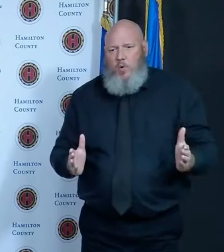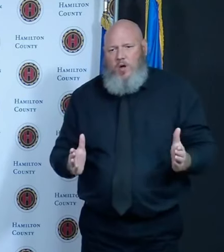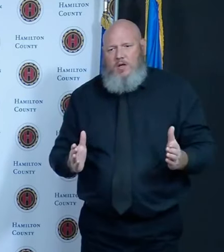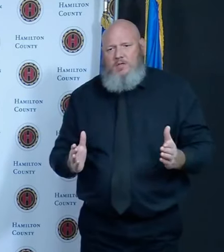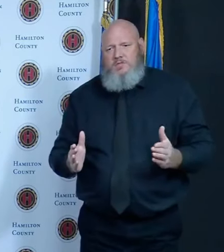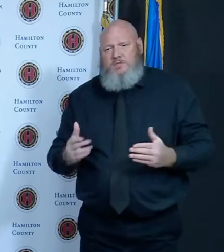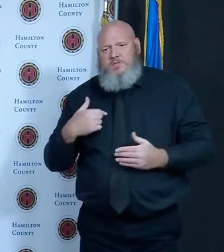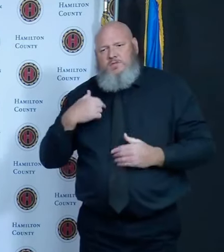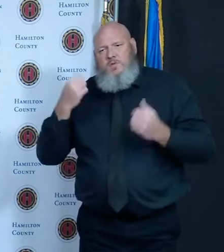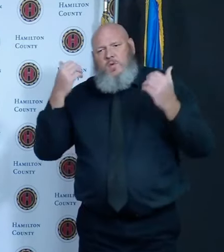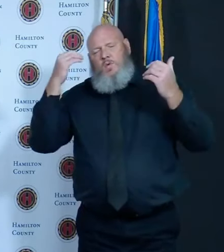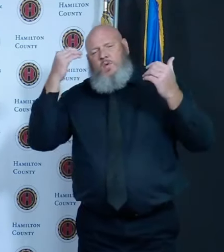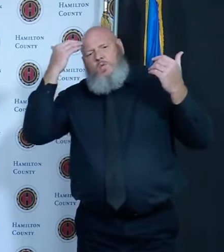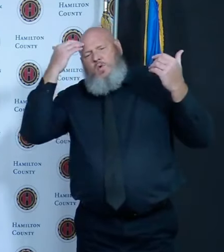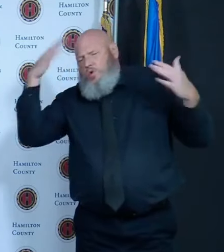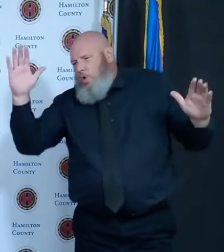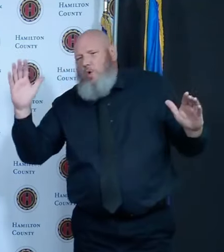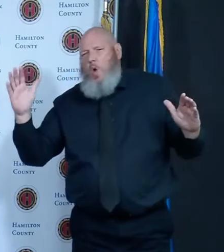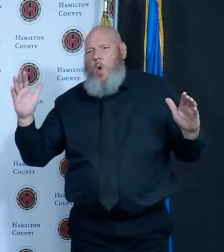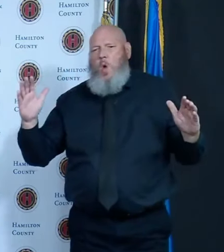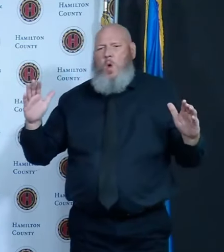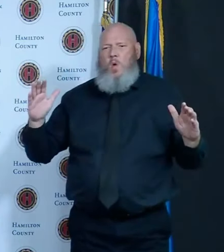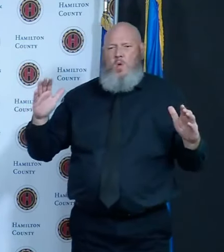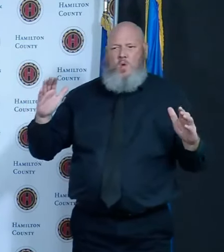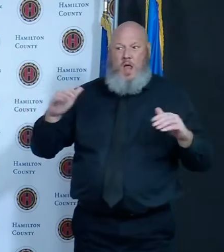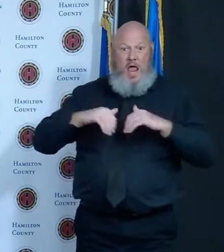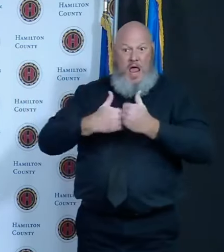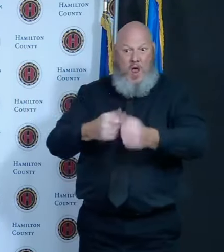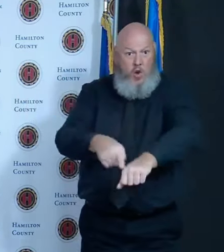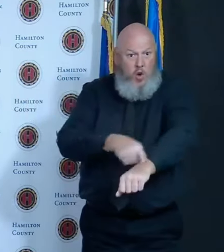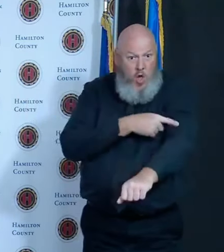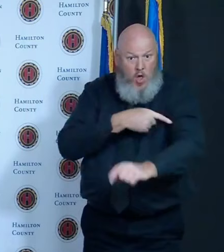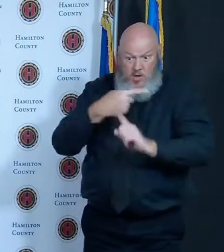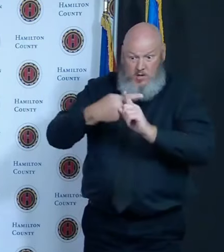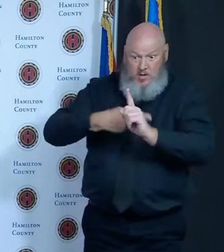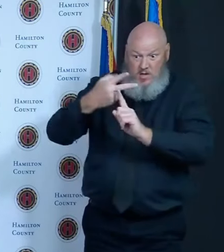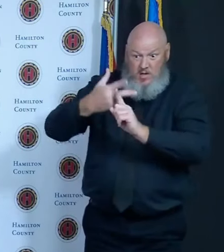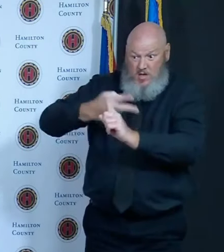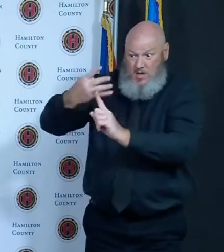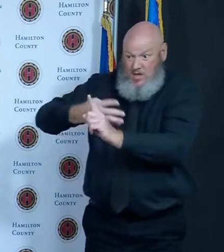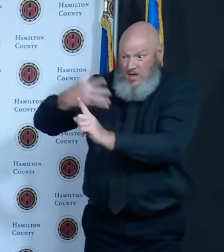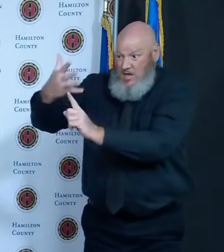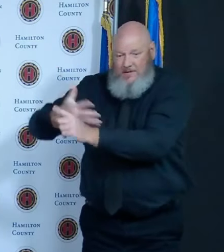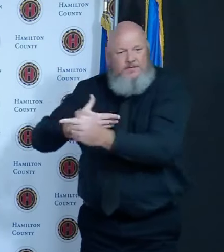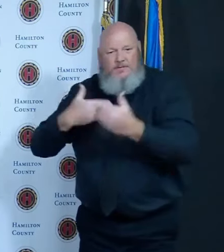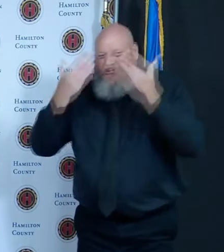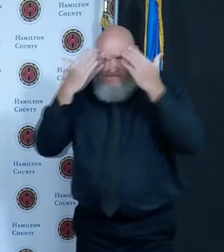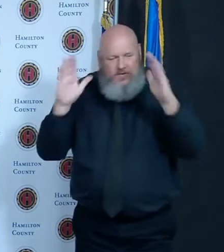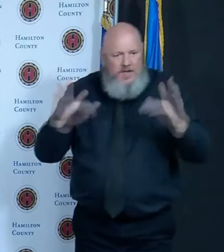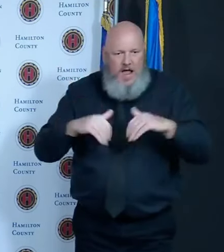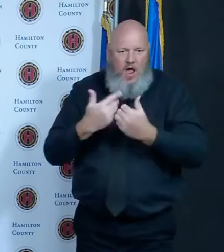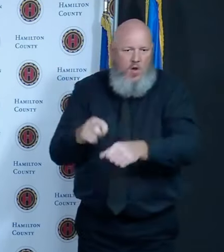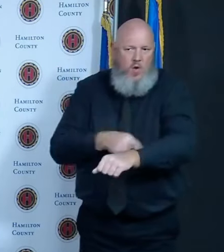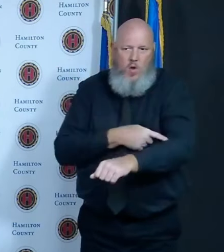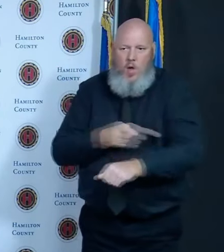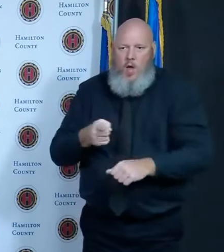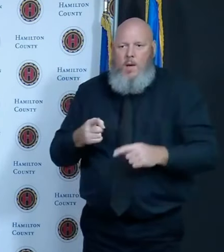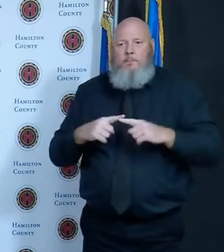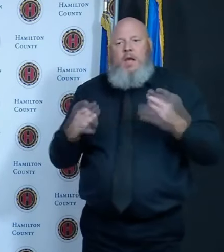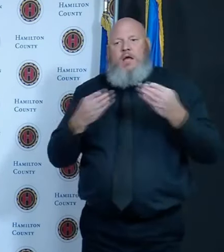we're going to be able to do that because of the just general financial impact that causes